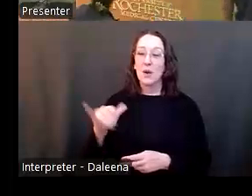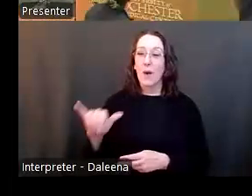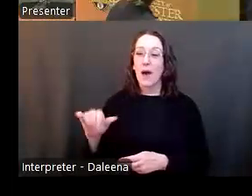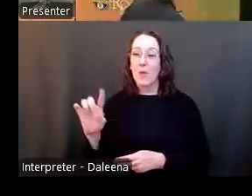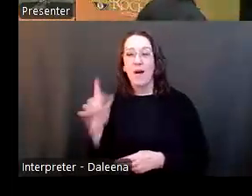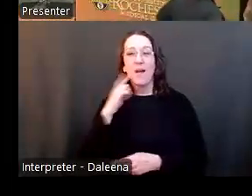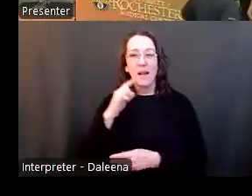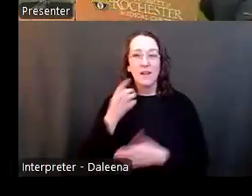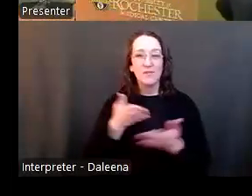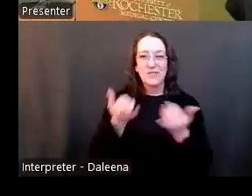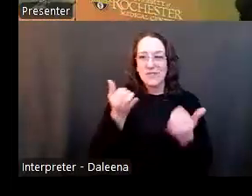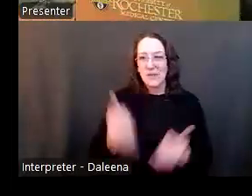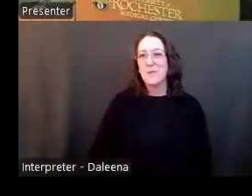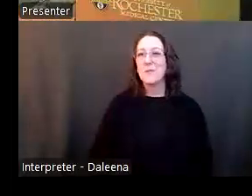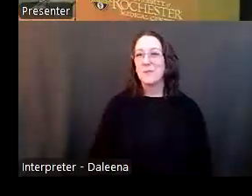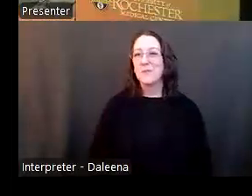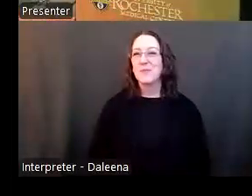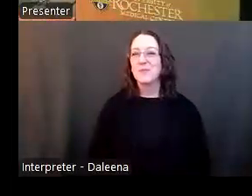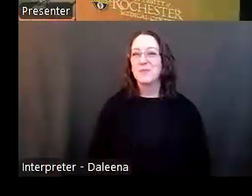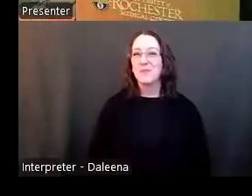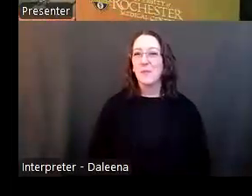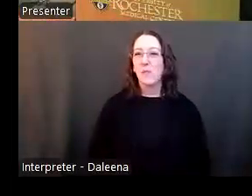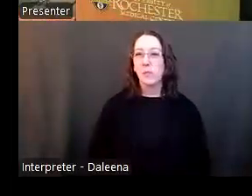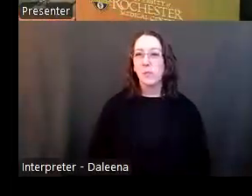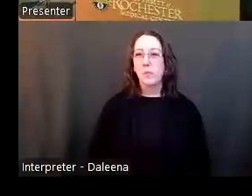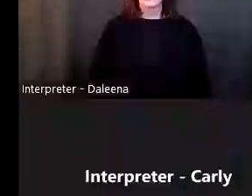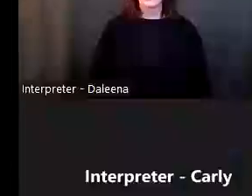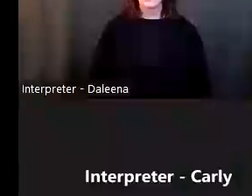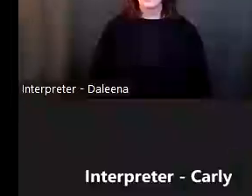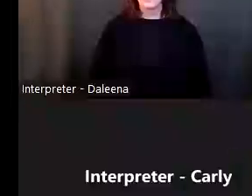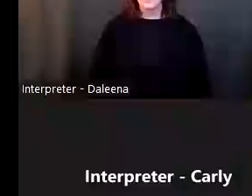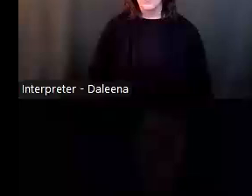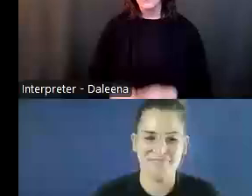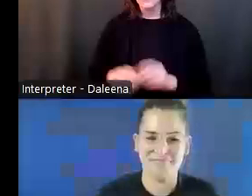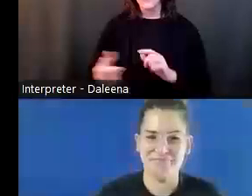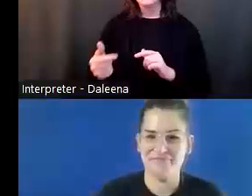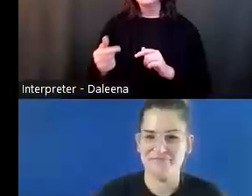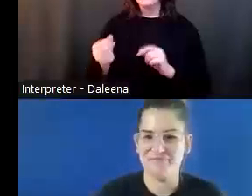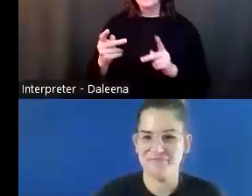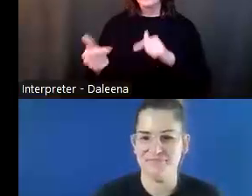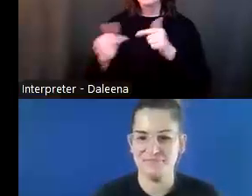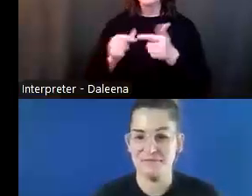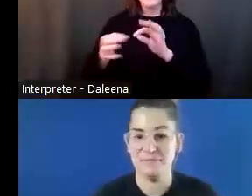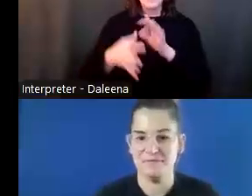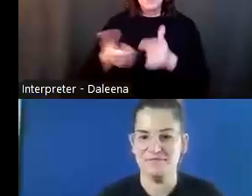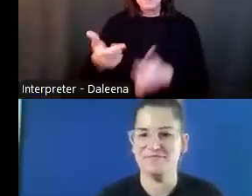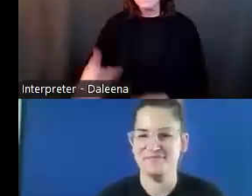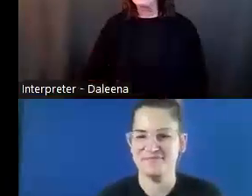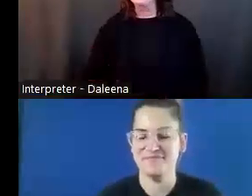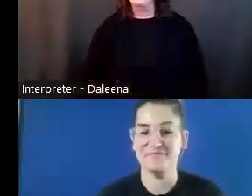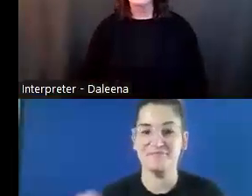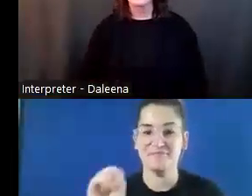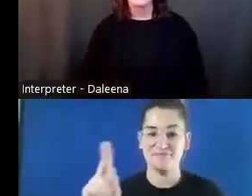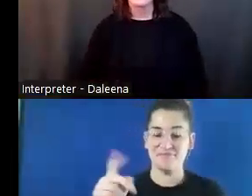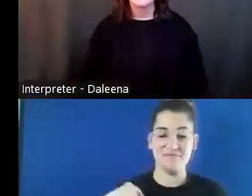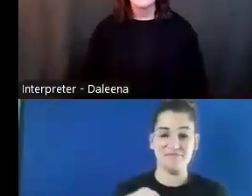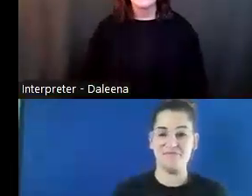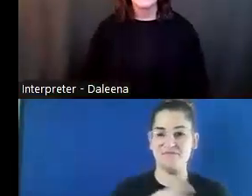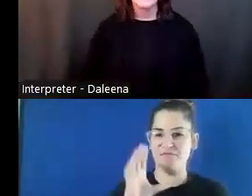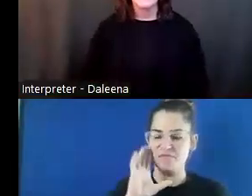now okay uh yeah so Dr whitting just asked us to speak a little bit about um like what